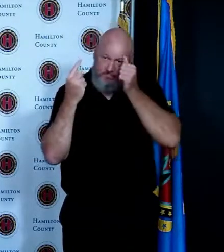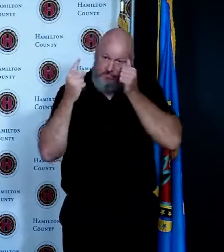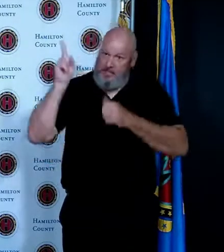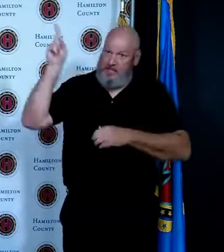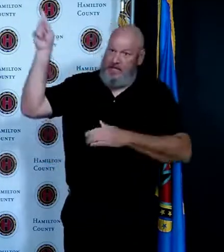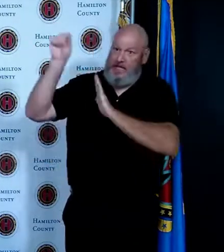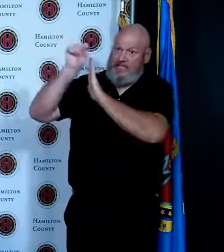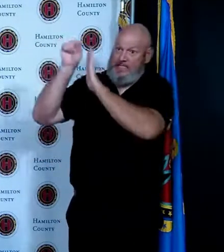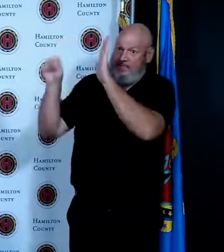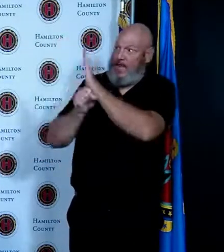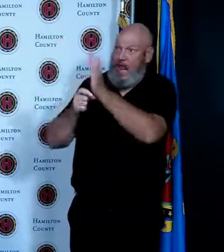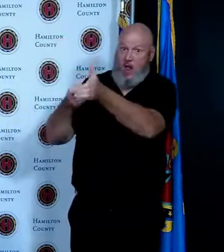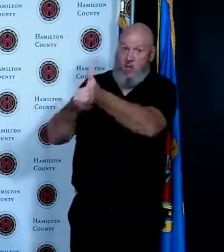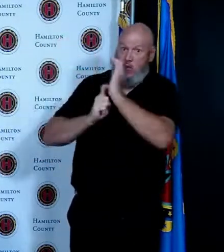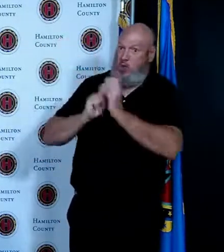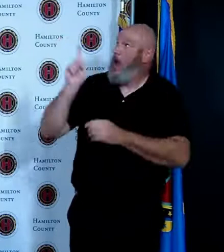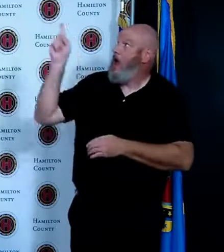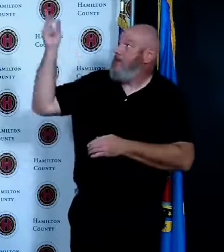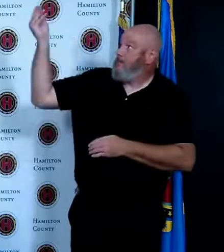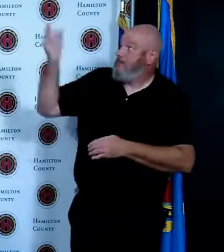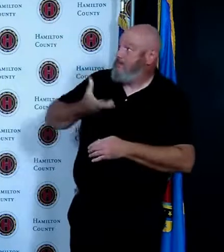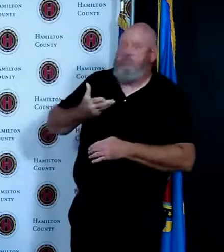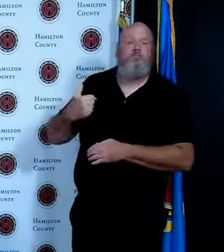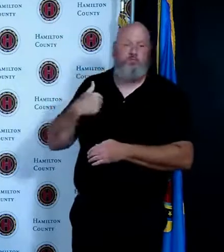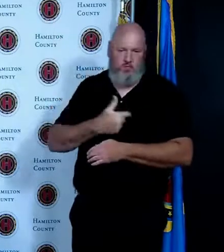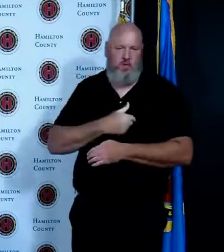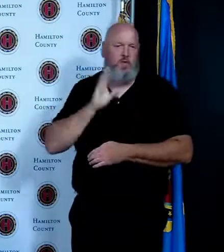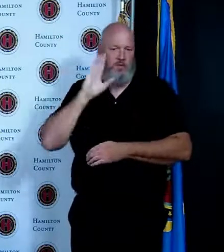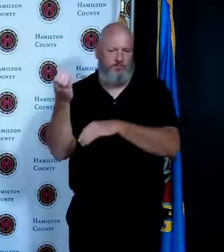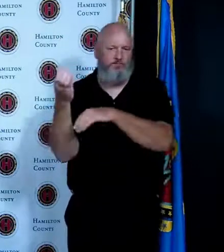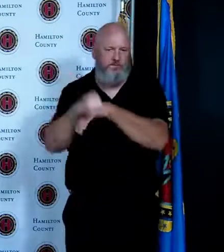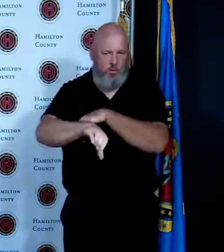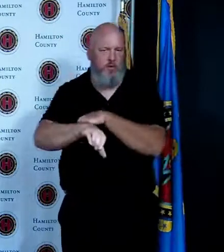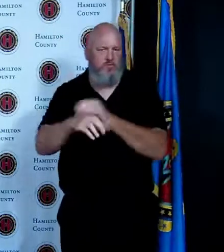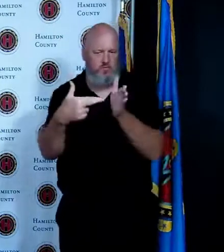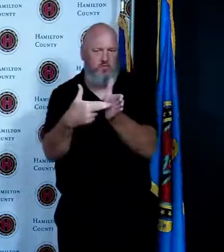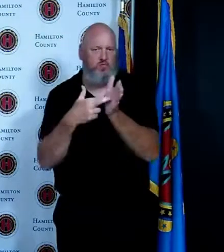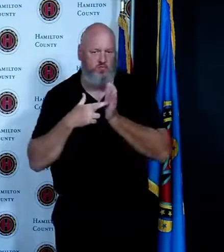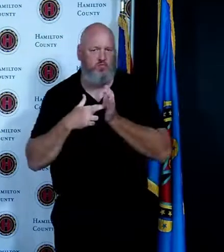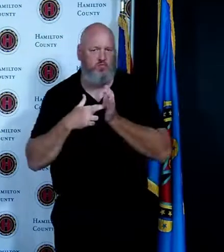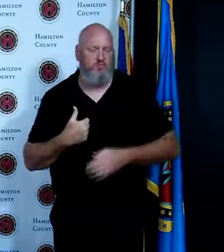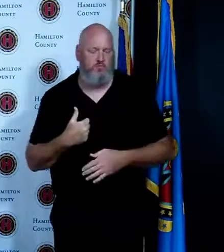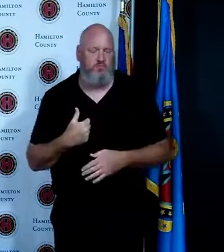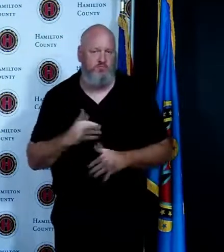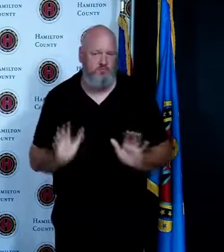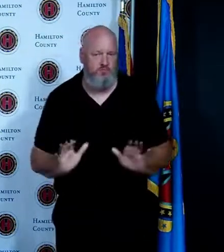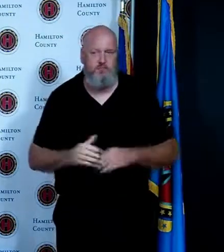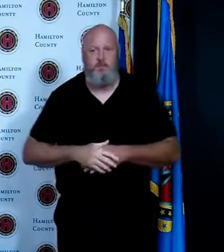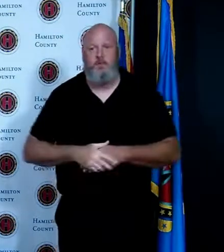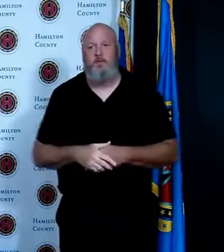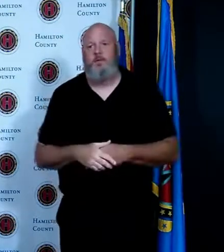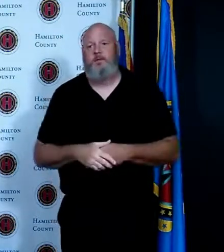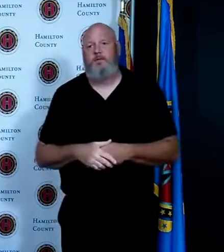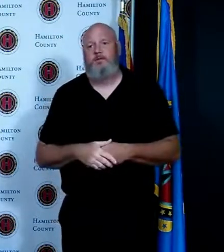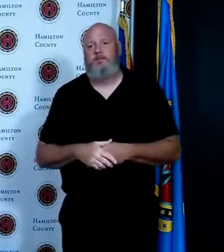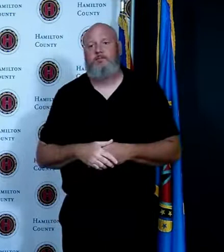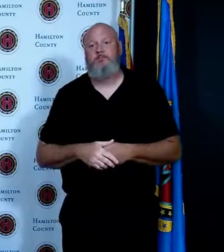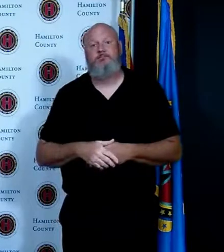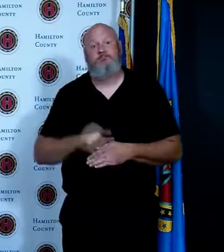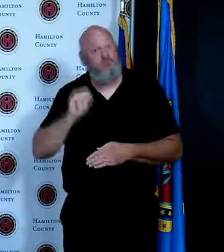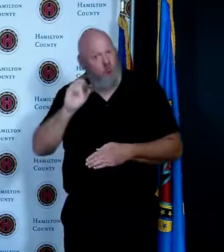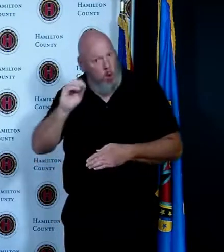yesterday was Governor DeWine say he is going to and he and he did mandate masks